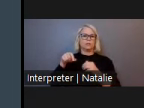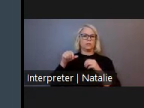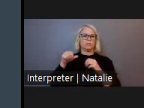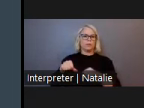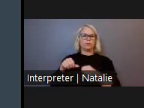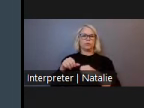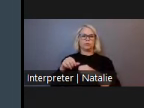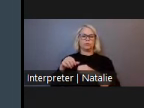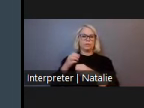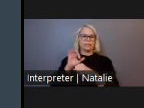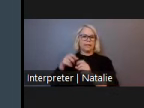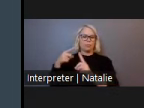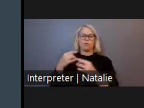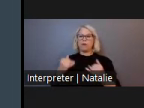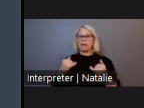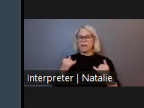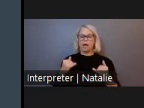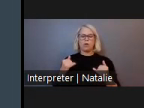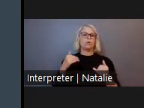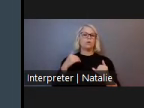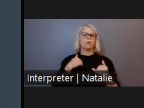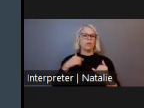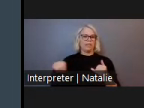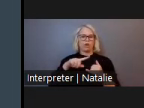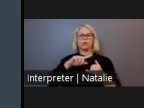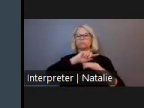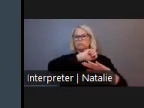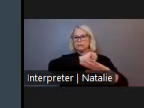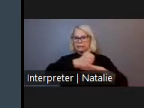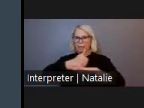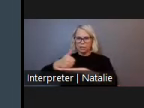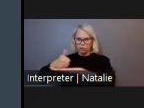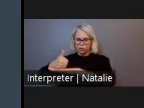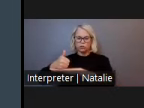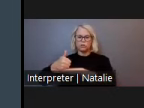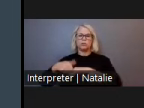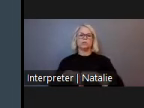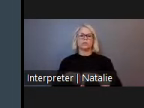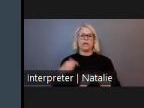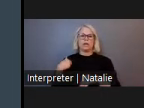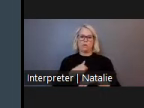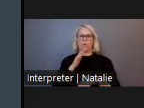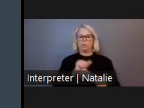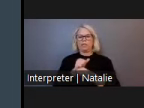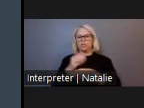As of now, they are established and really, we are working to enhance the process.